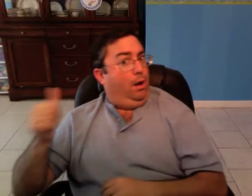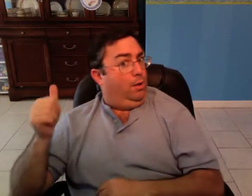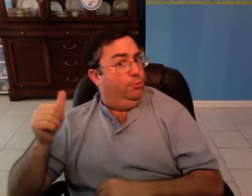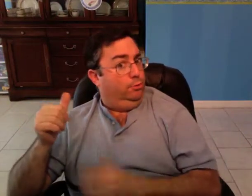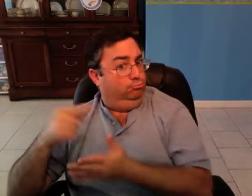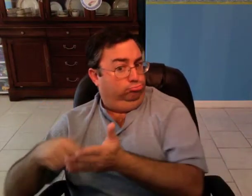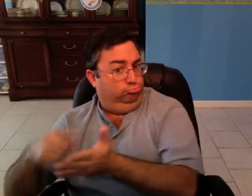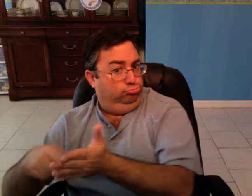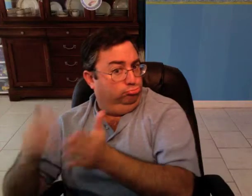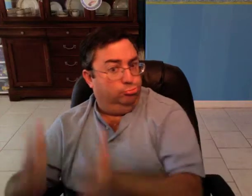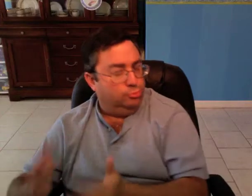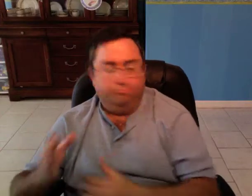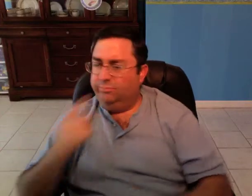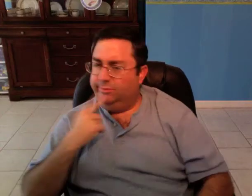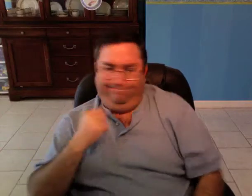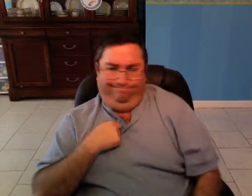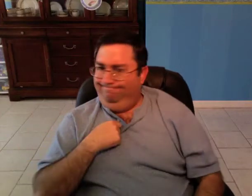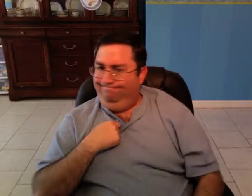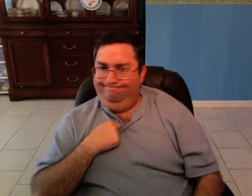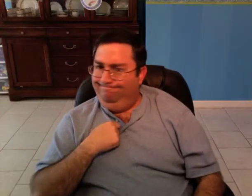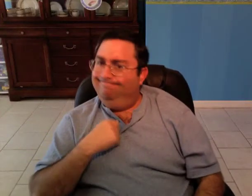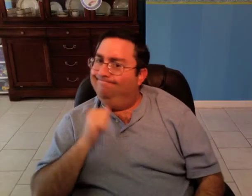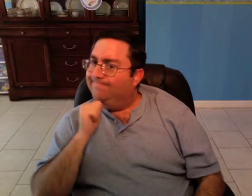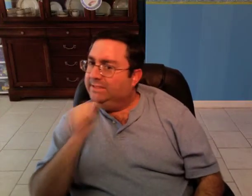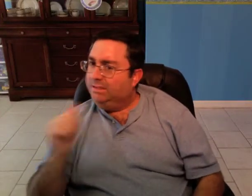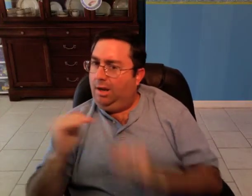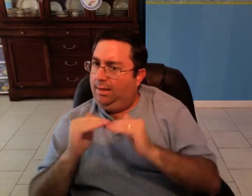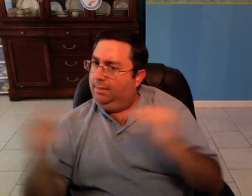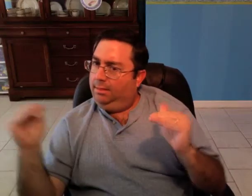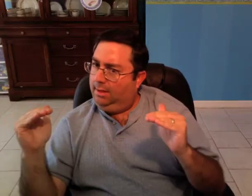But other researchers say the "field" is not quite so level.